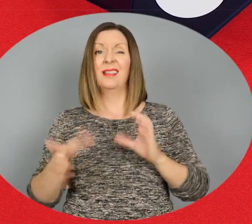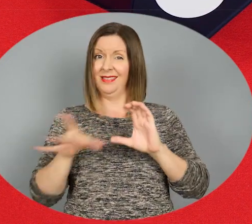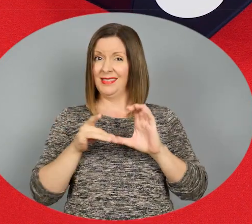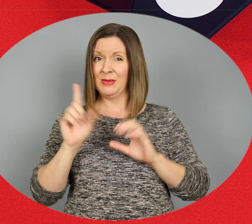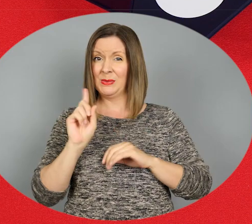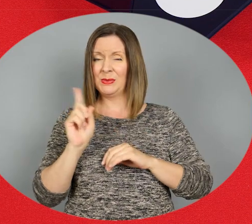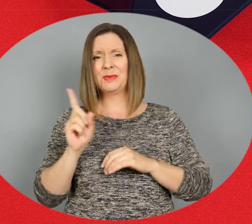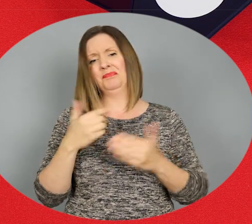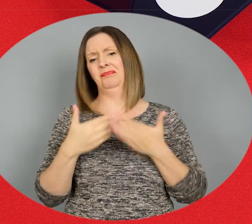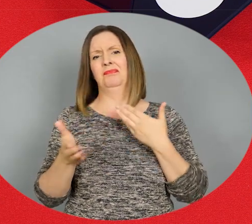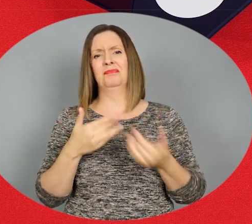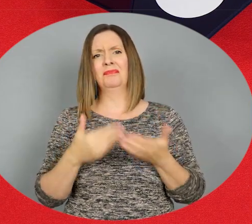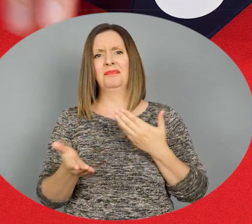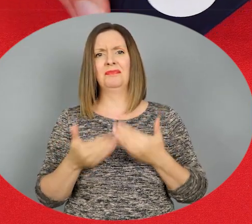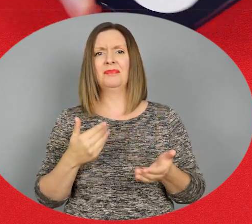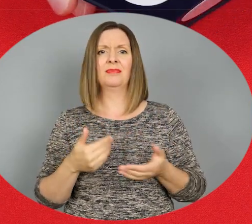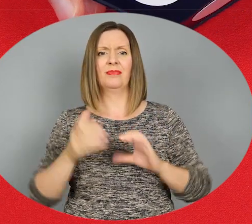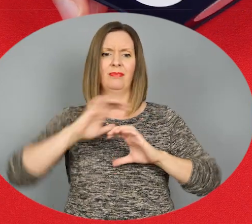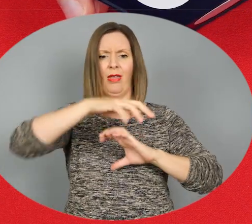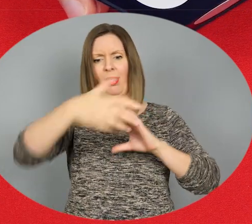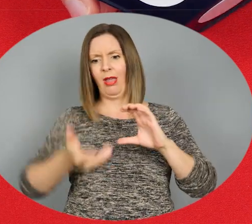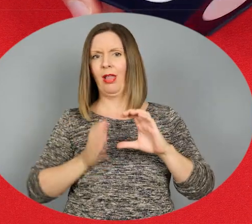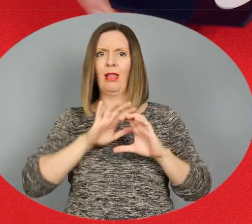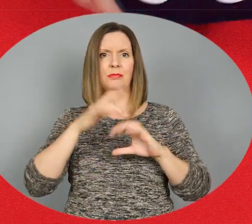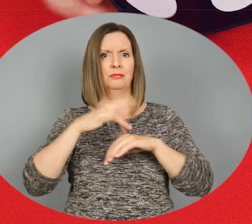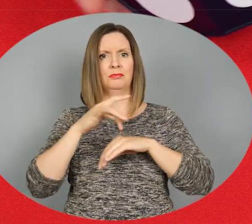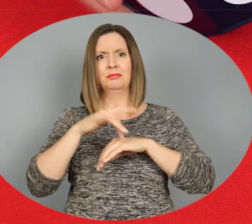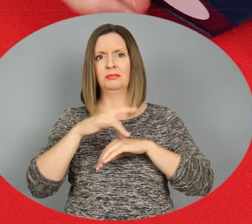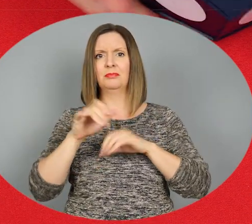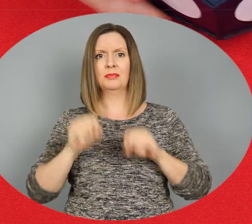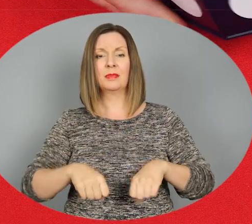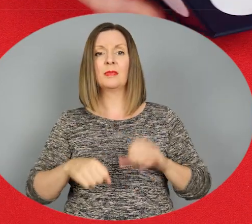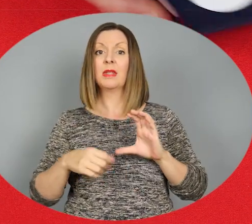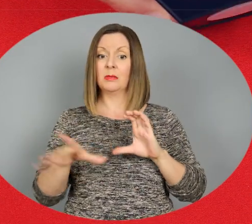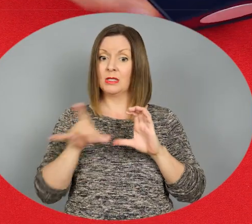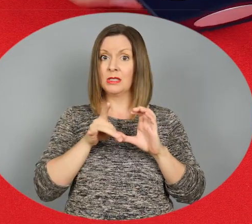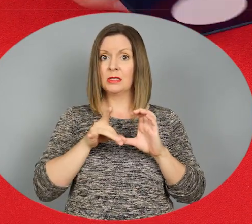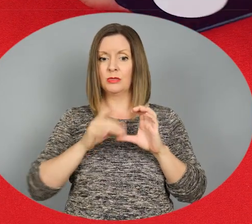clockwise order. When you add a tile to your planet, you can place it on any empty space